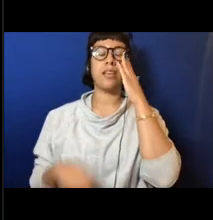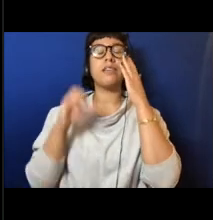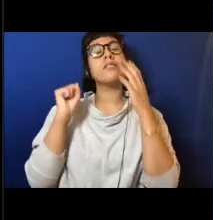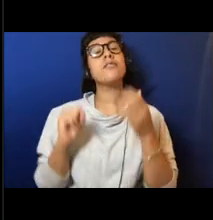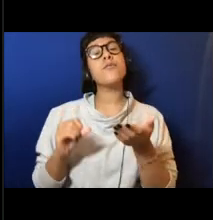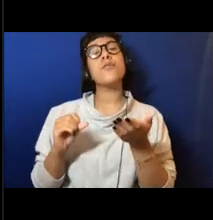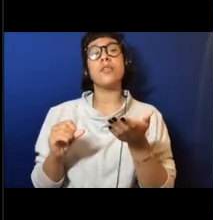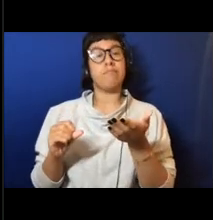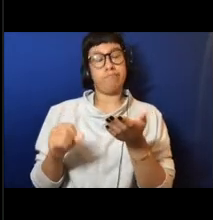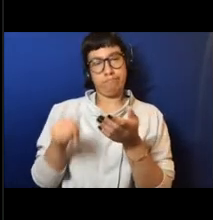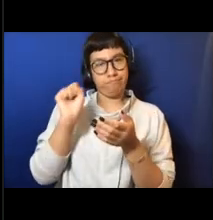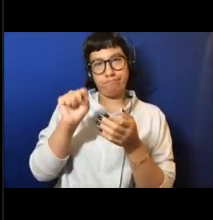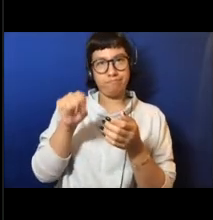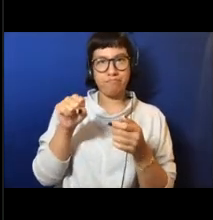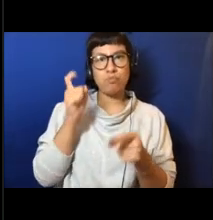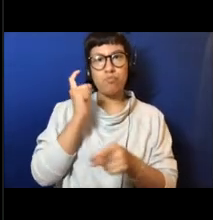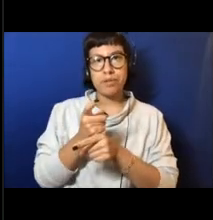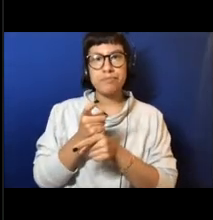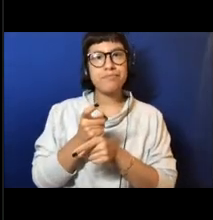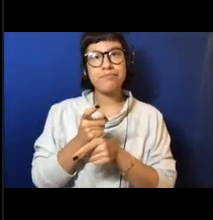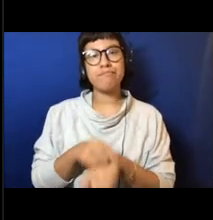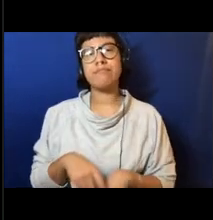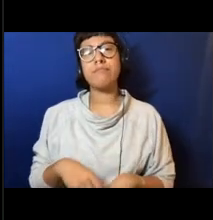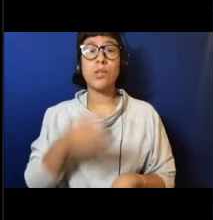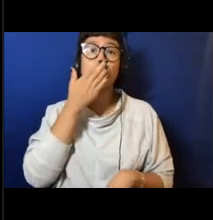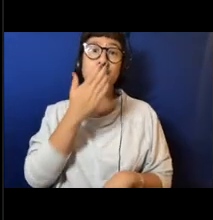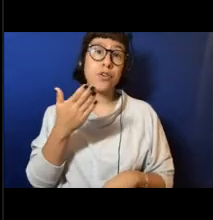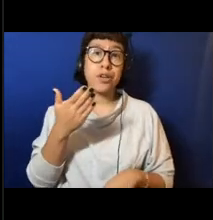And that's basically, that's a really great part of my job.